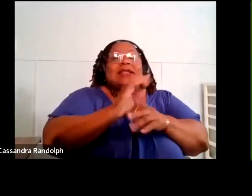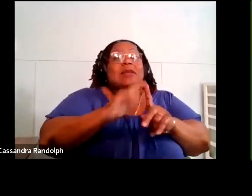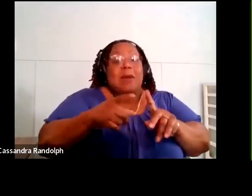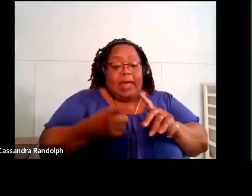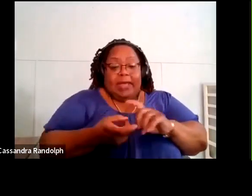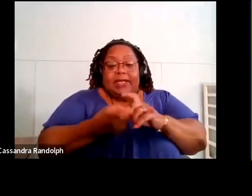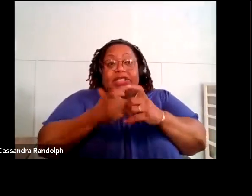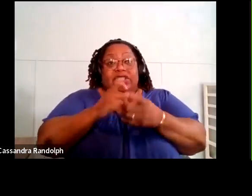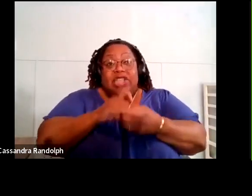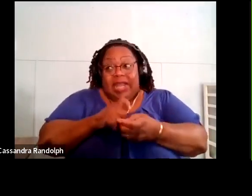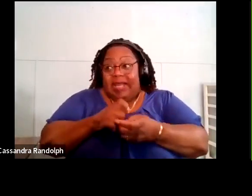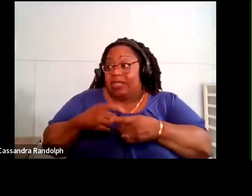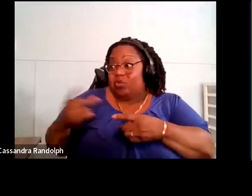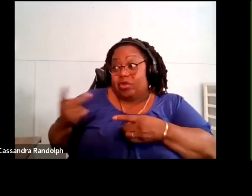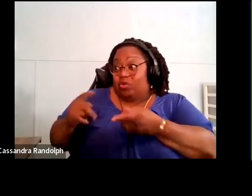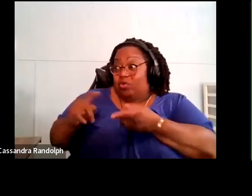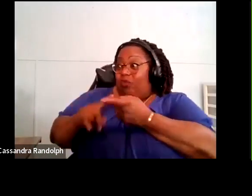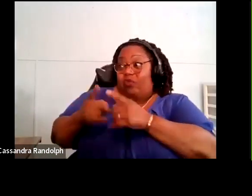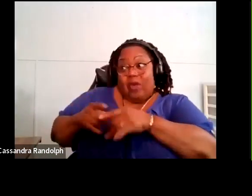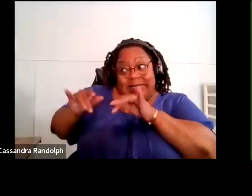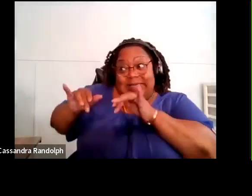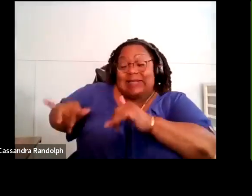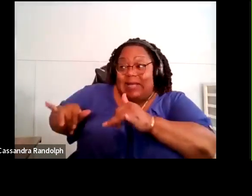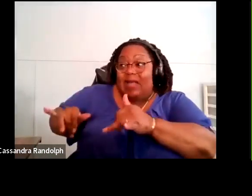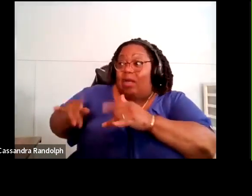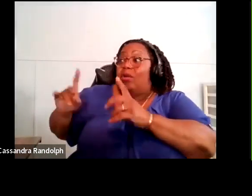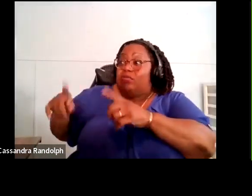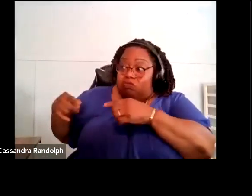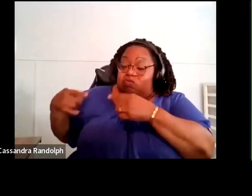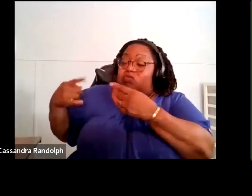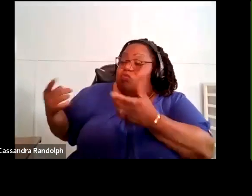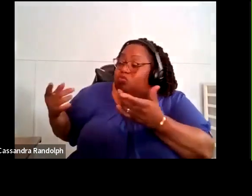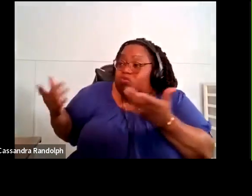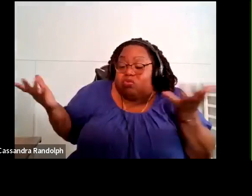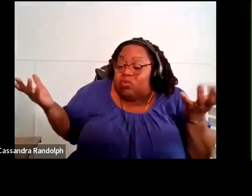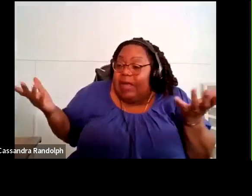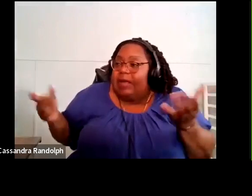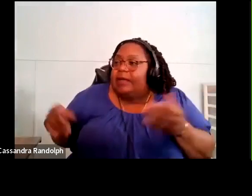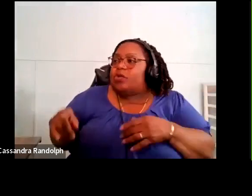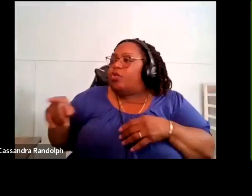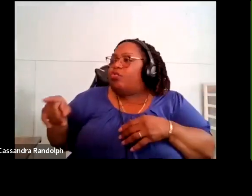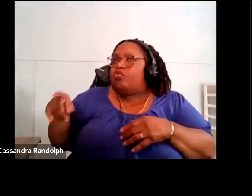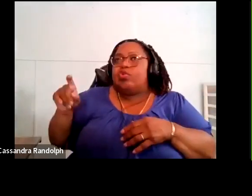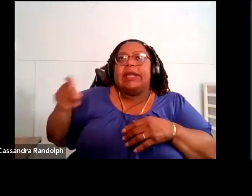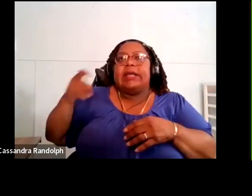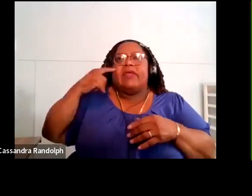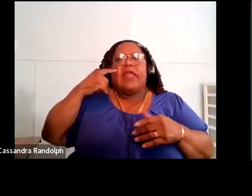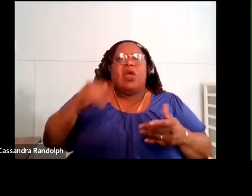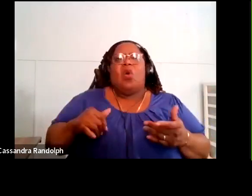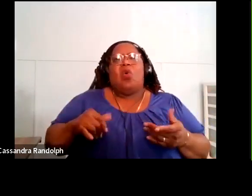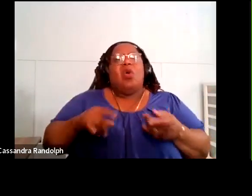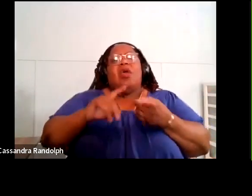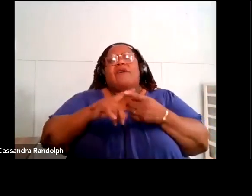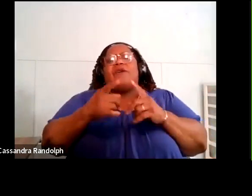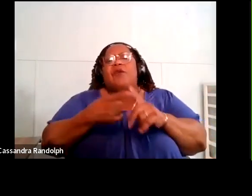telling you that. I'm the same everything is the same my schedule is a little bit busier but nothing has